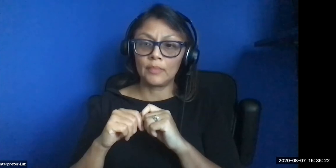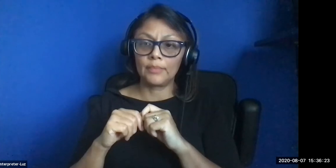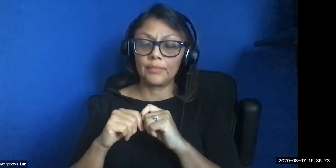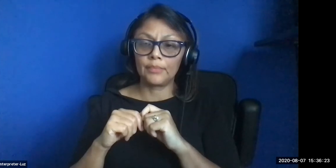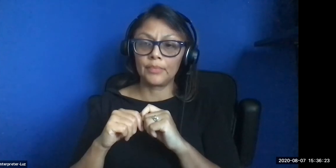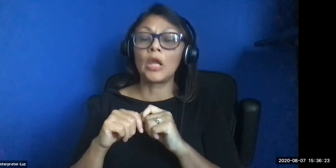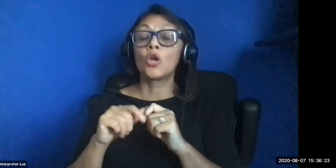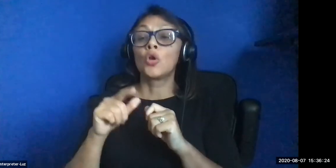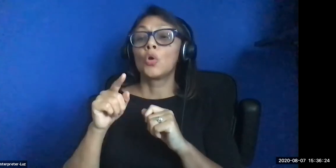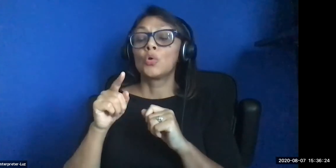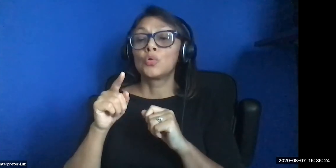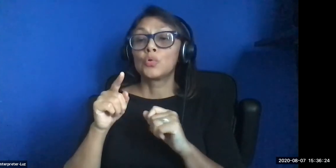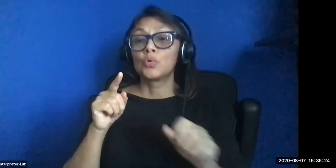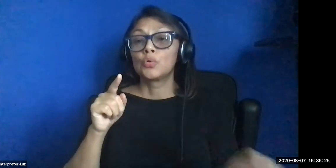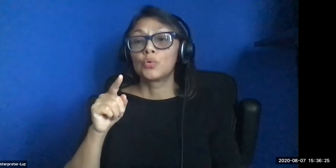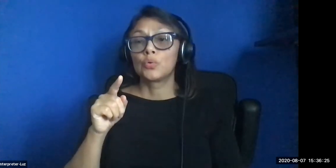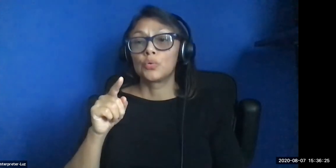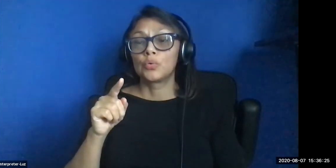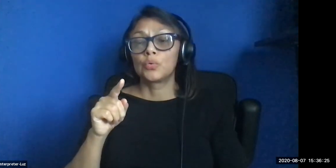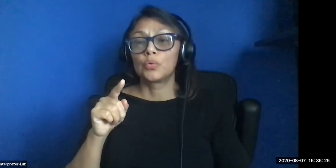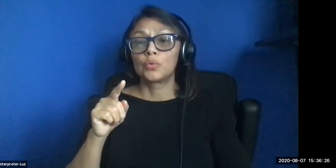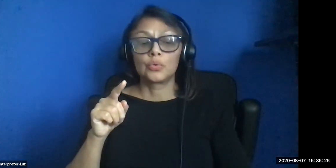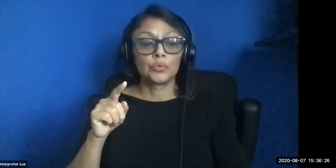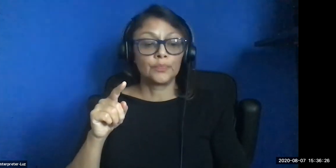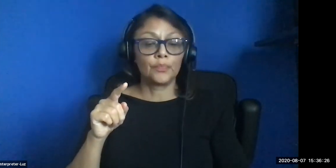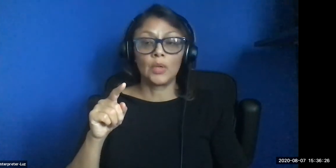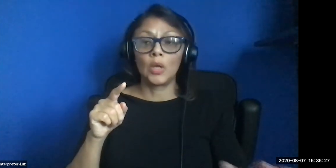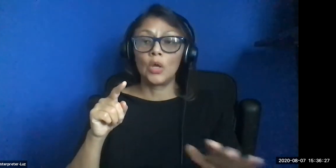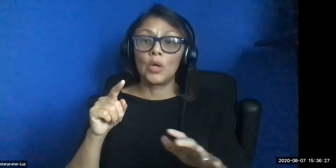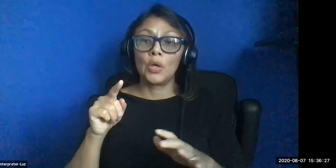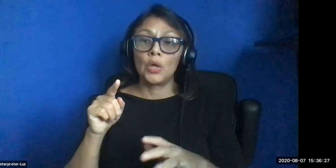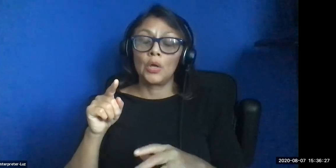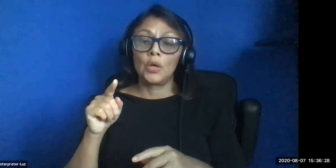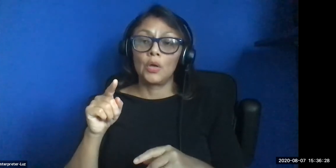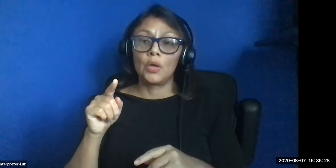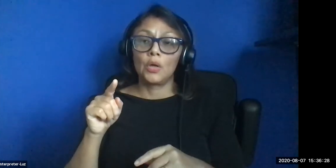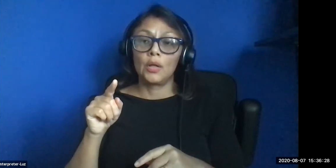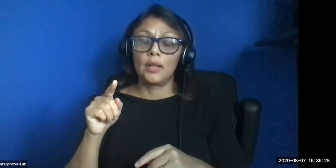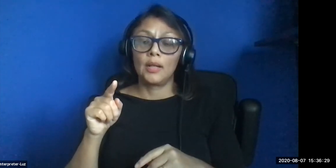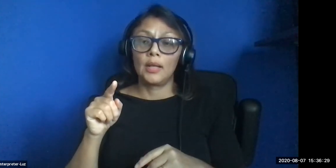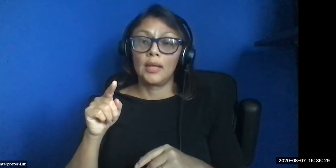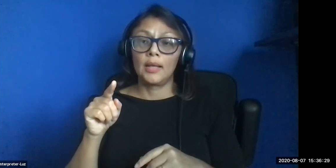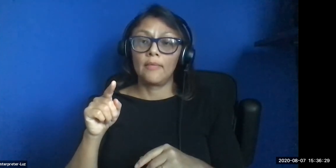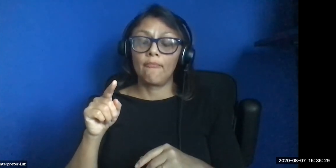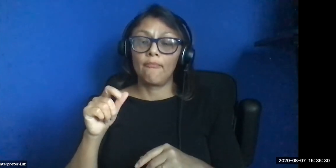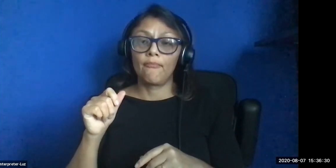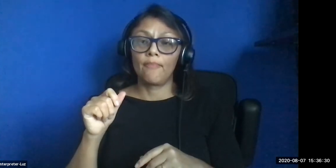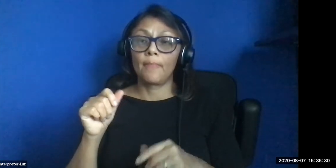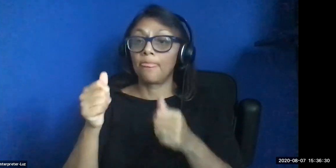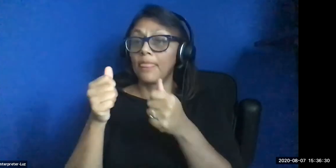Channelle Charest: So she is. She's the one. So if you guys like all things equine um, she's the one